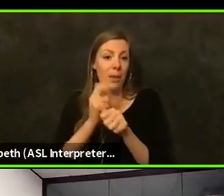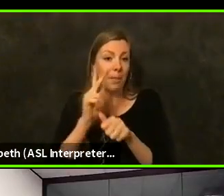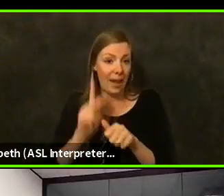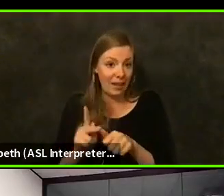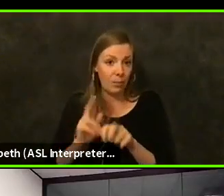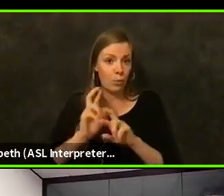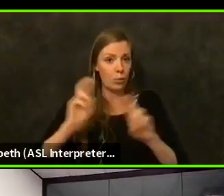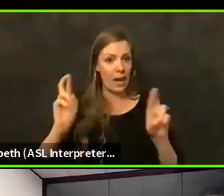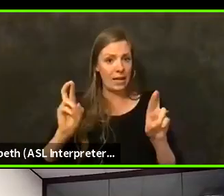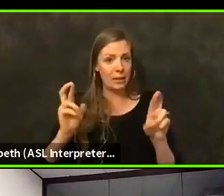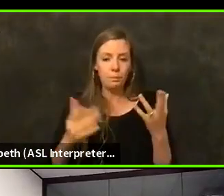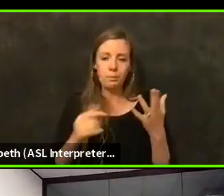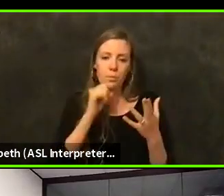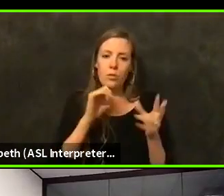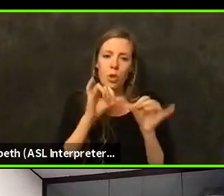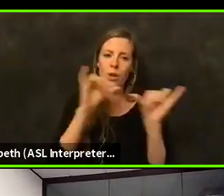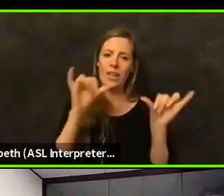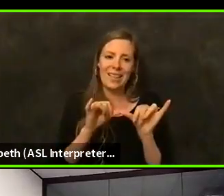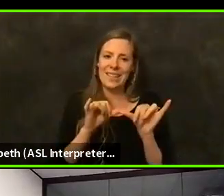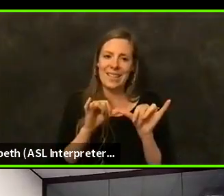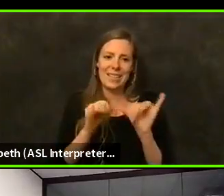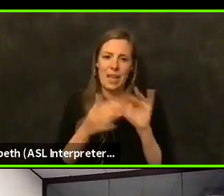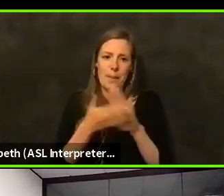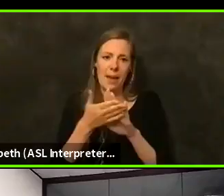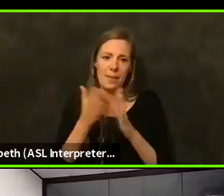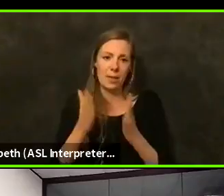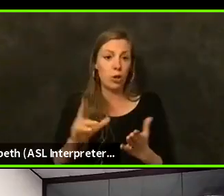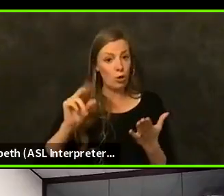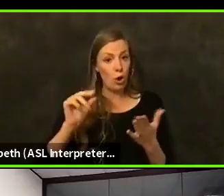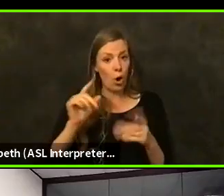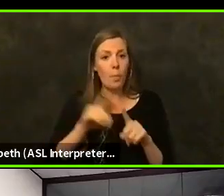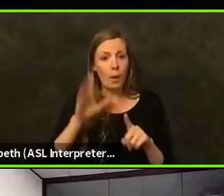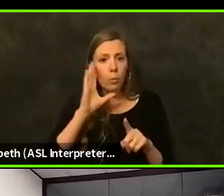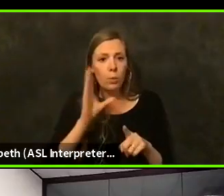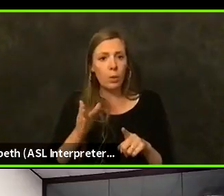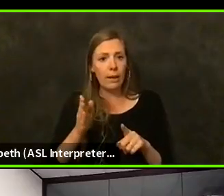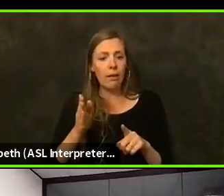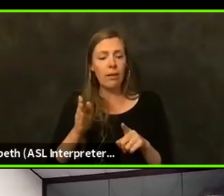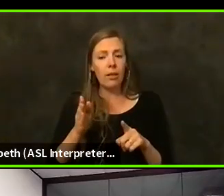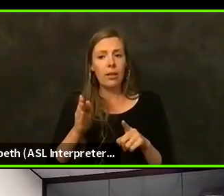be systems administrators, but we will have we will be